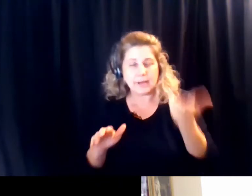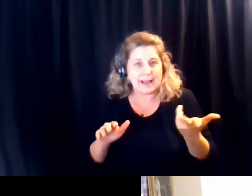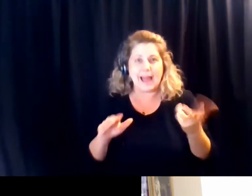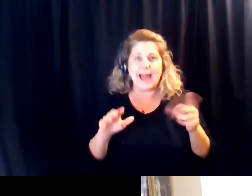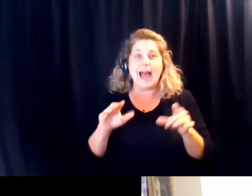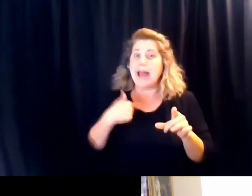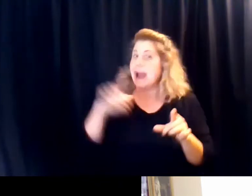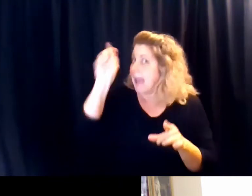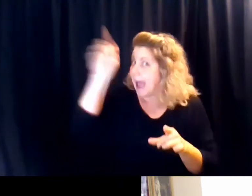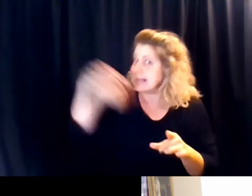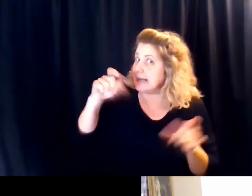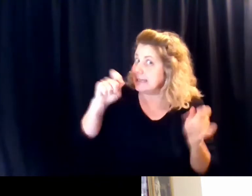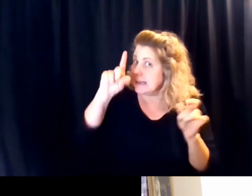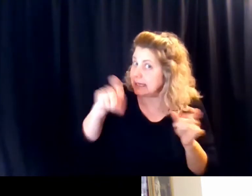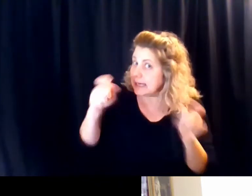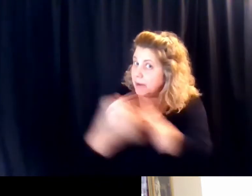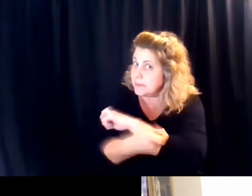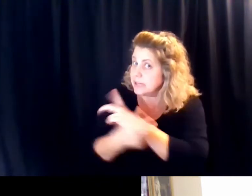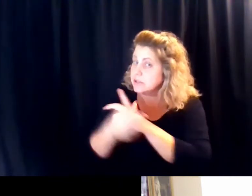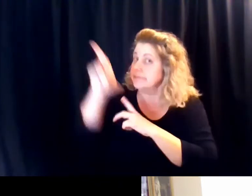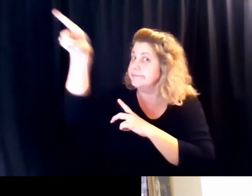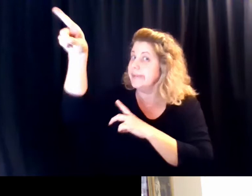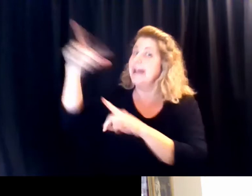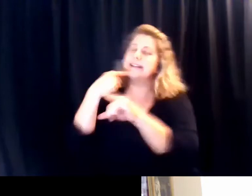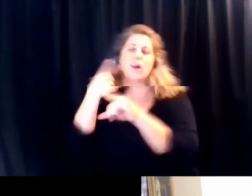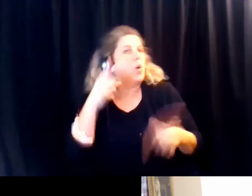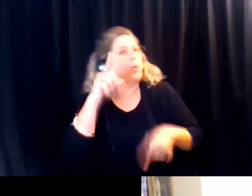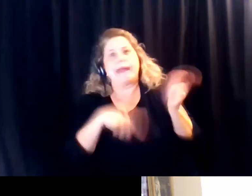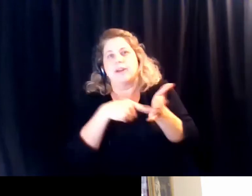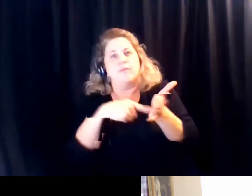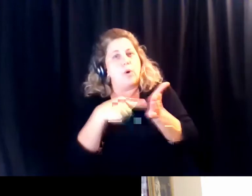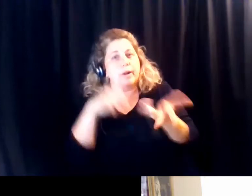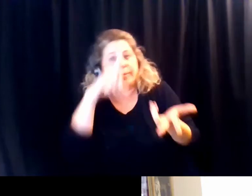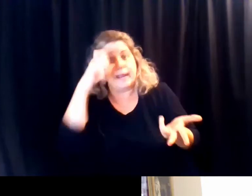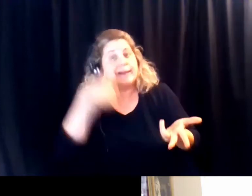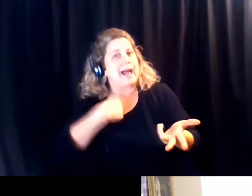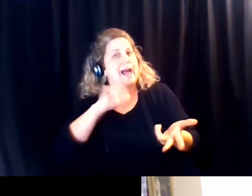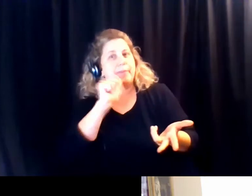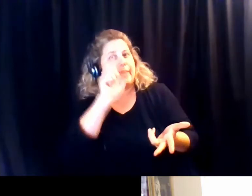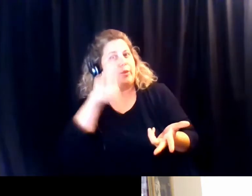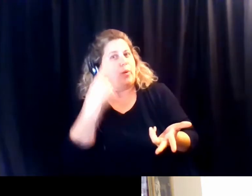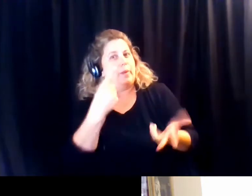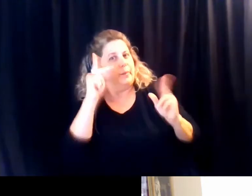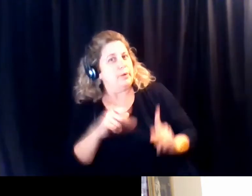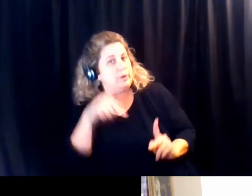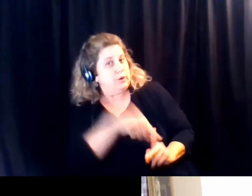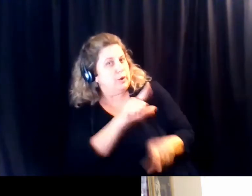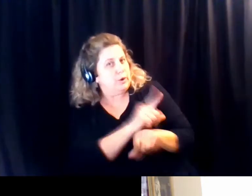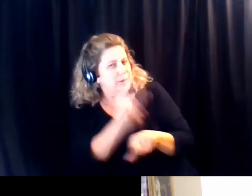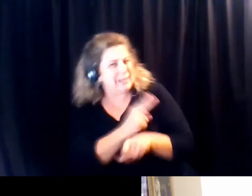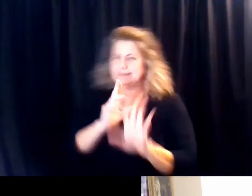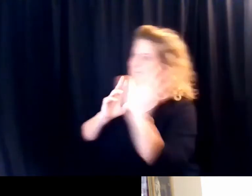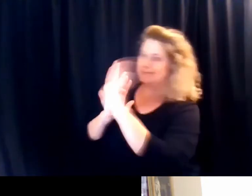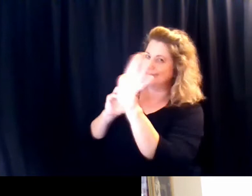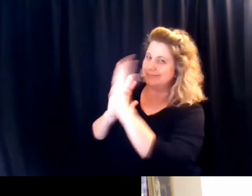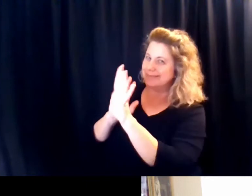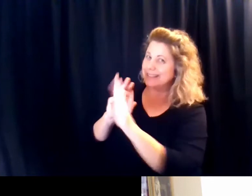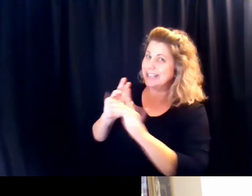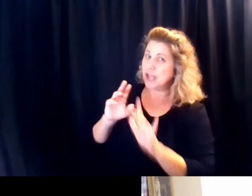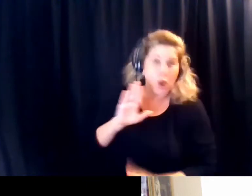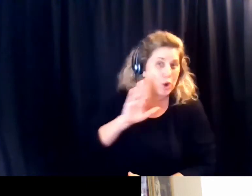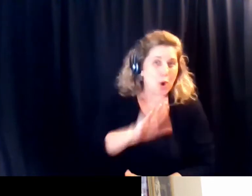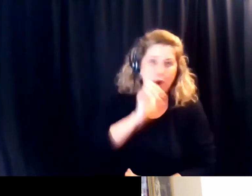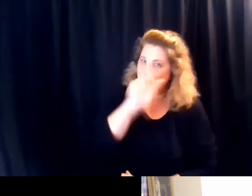Judith Heumann: Respected and included in our society. Overall, and that we need to have meaningful discussions with people so that they can understand